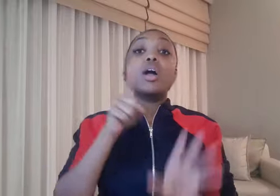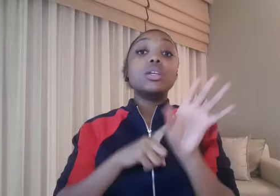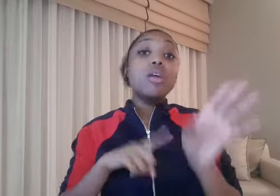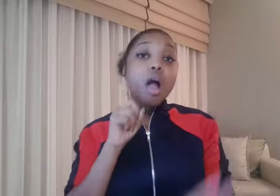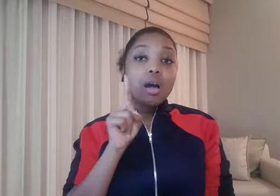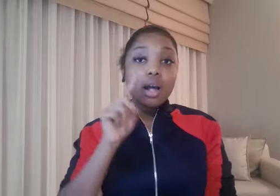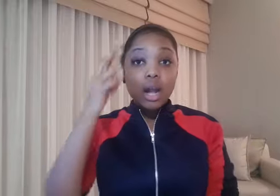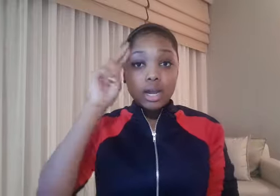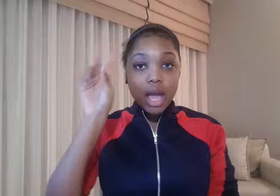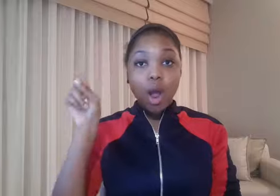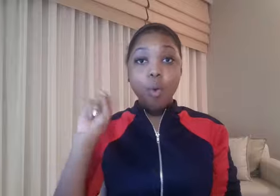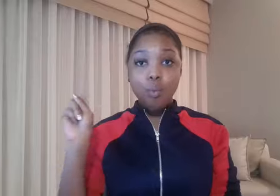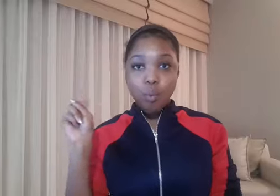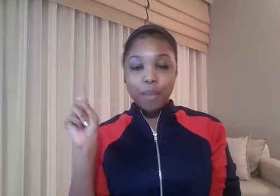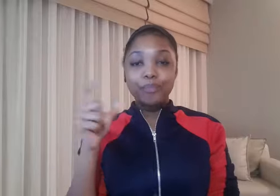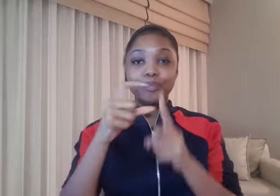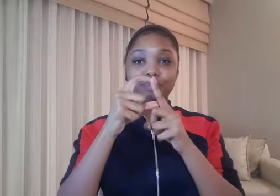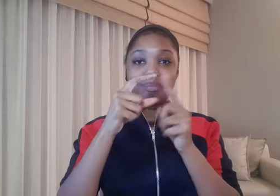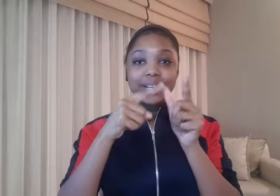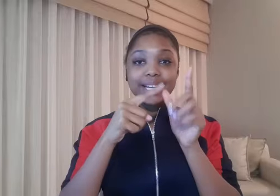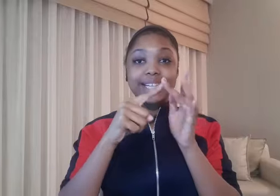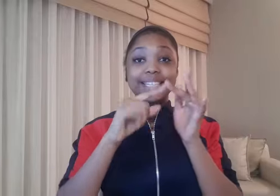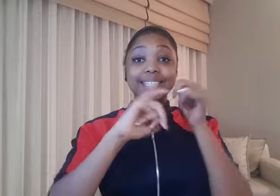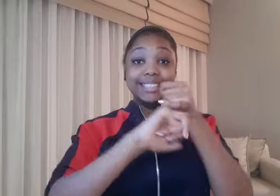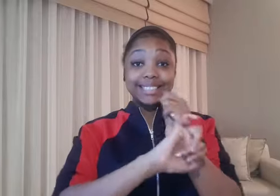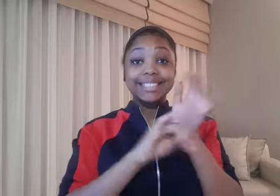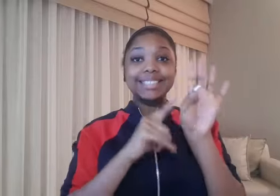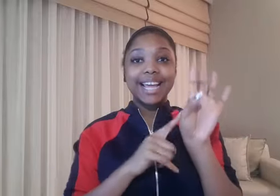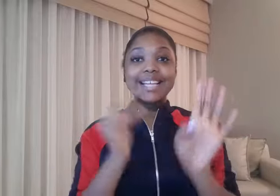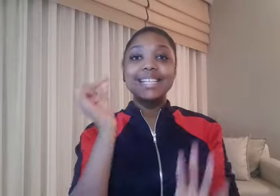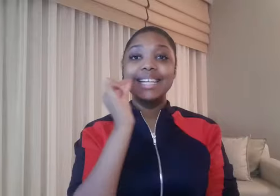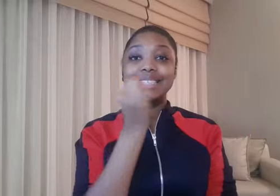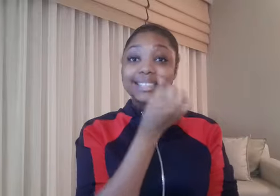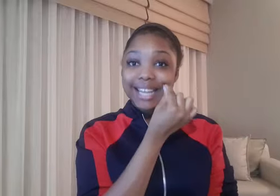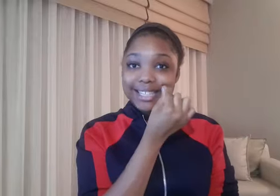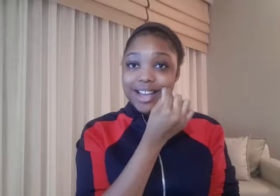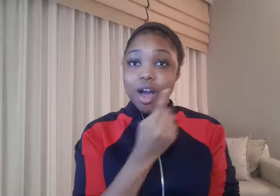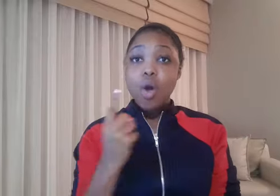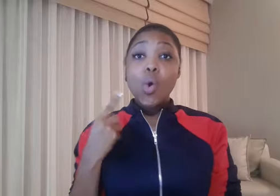This show is about a young girl called Daisy